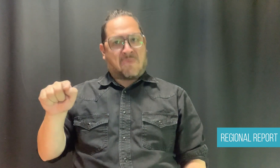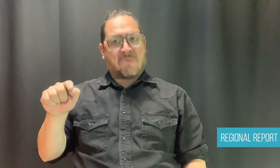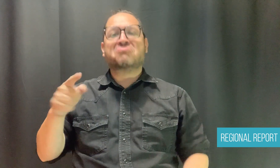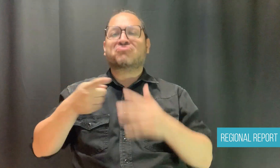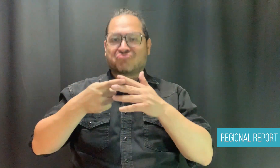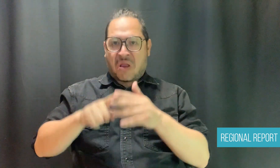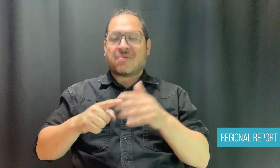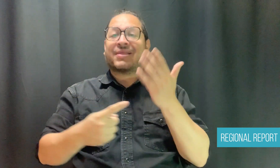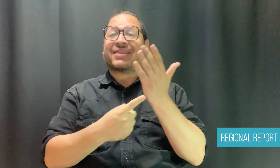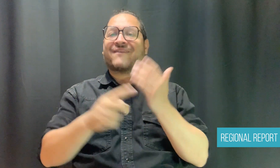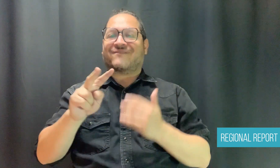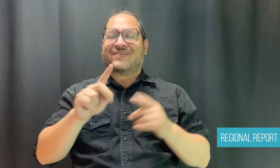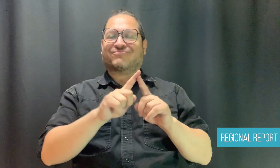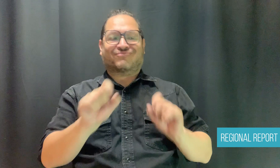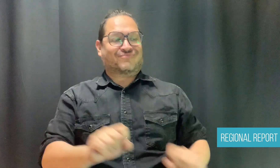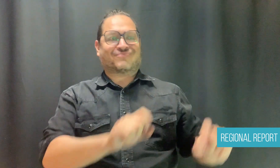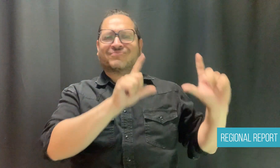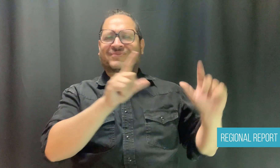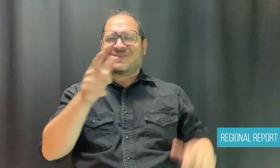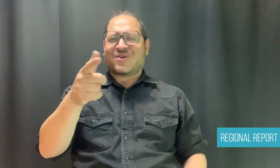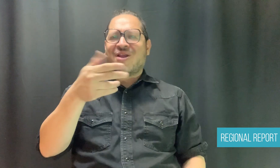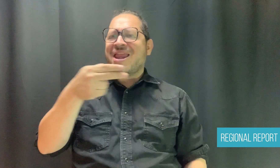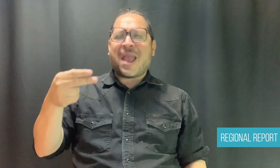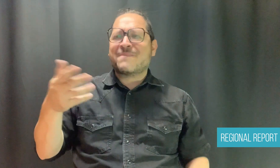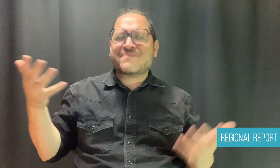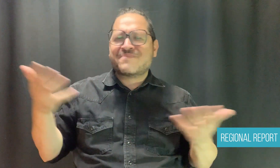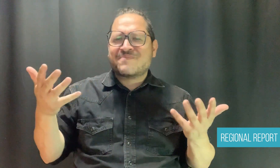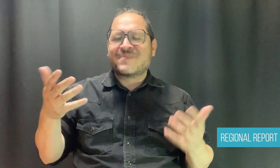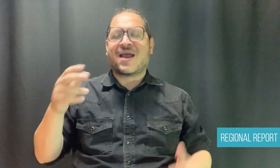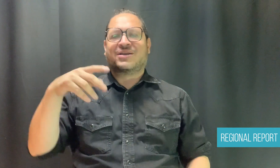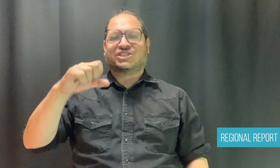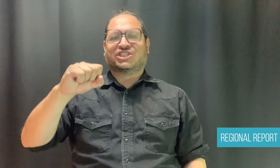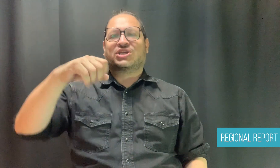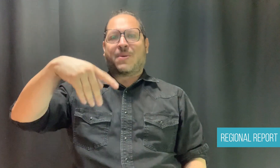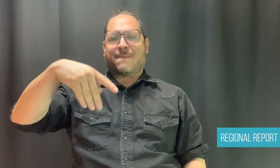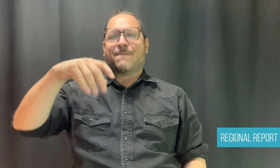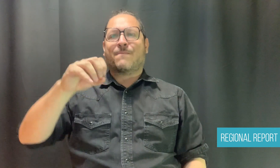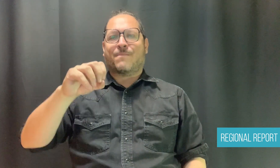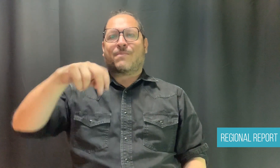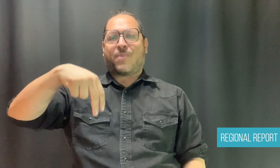called SpongeBob SquarePants. The show now has accessible